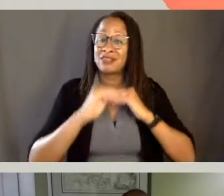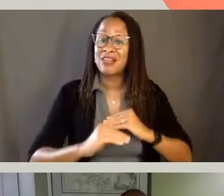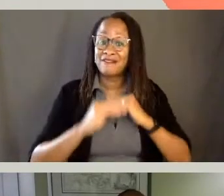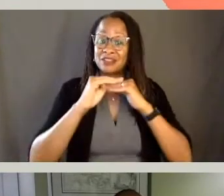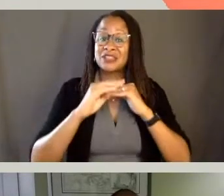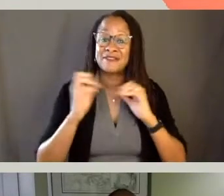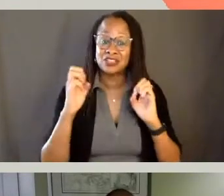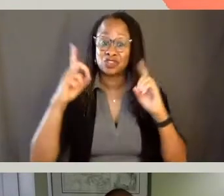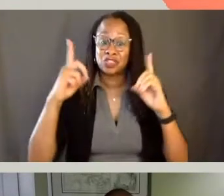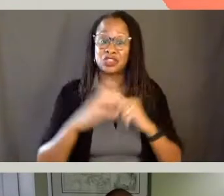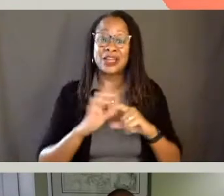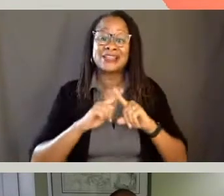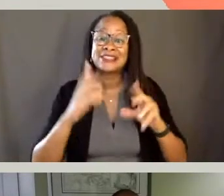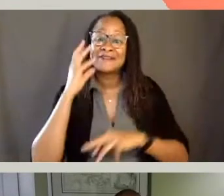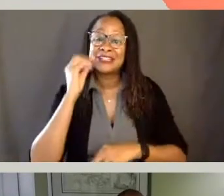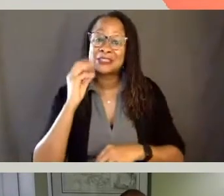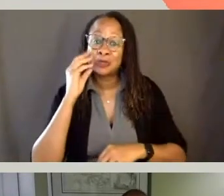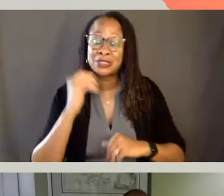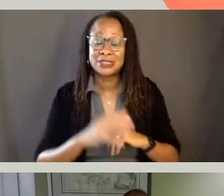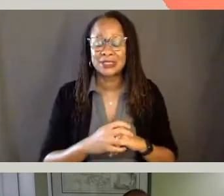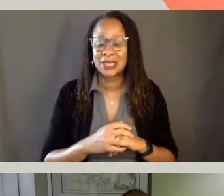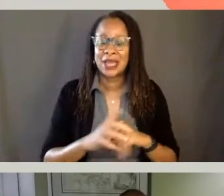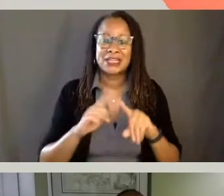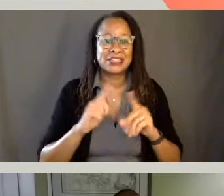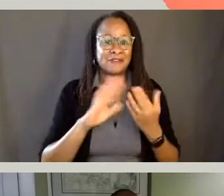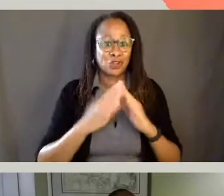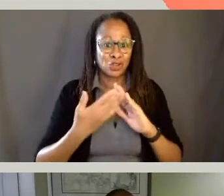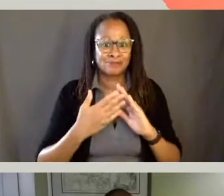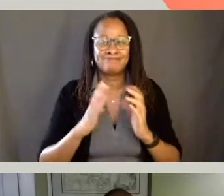different experience, different communication styles,